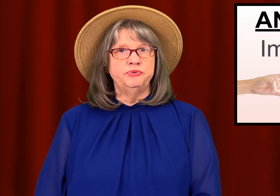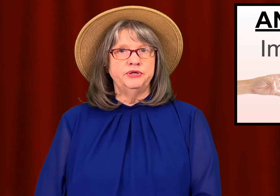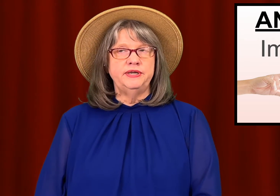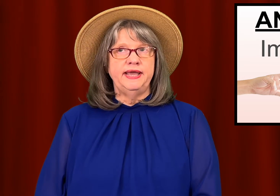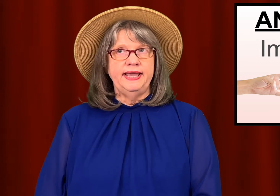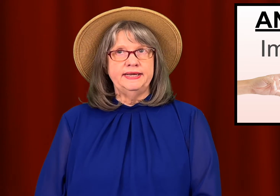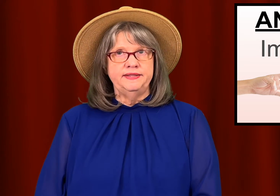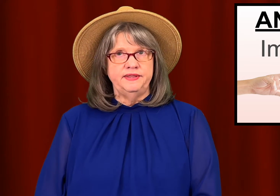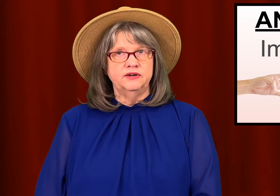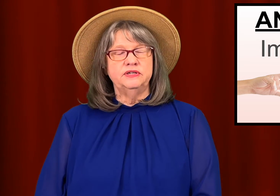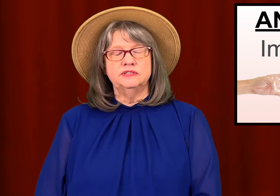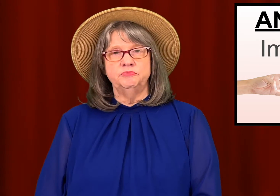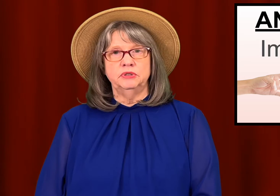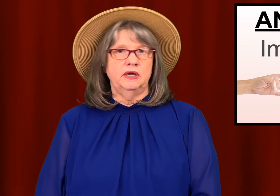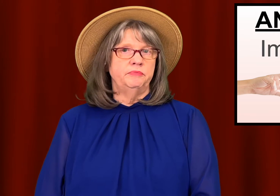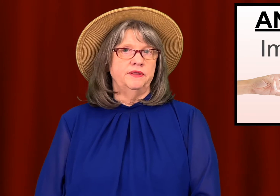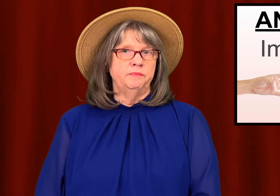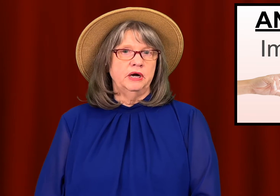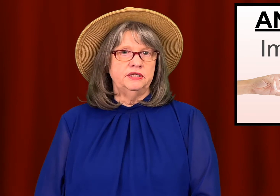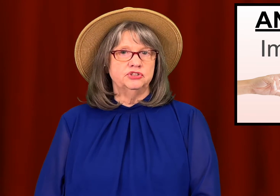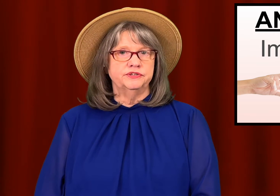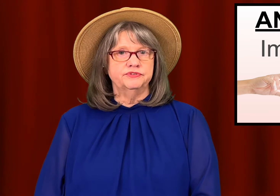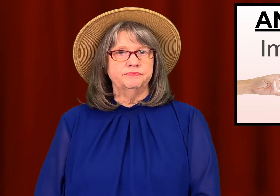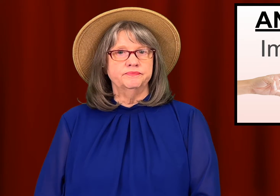put AND in there. It's implied by the body shift.